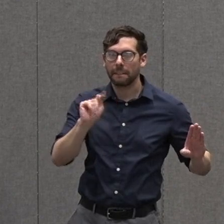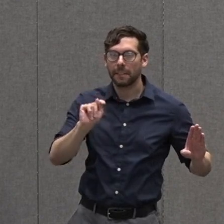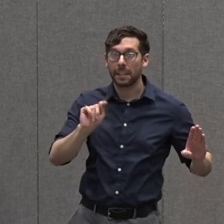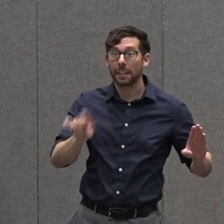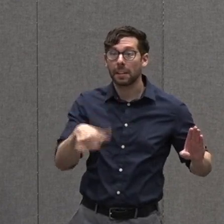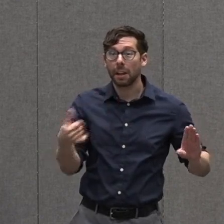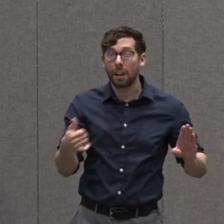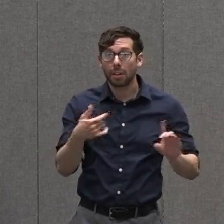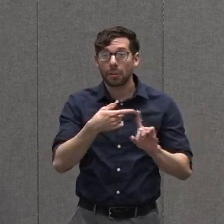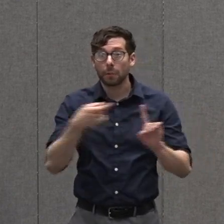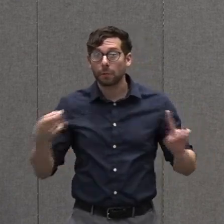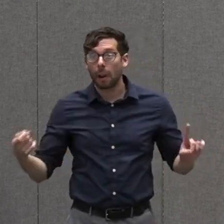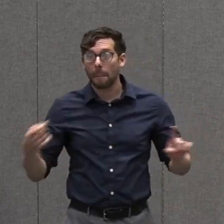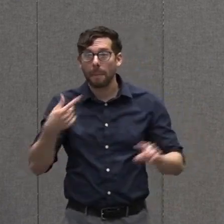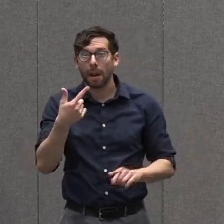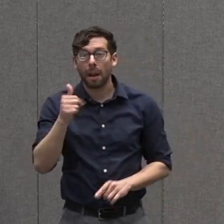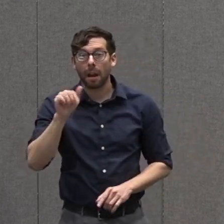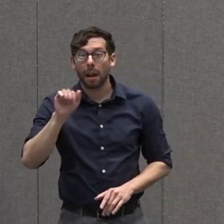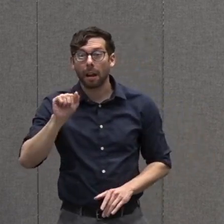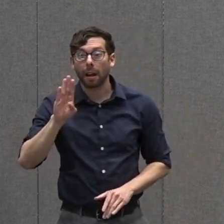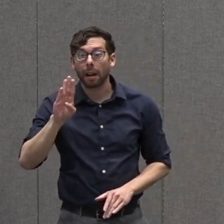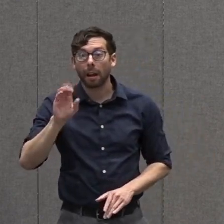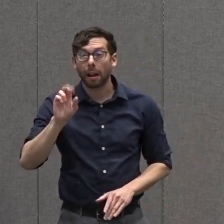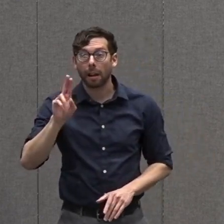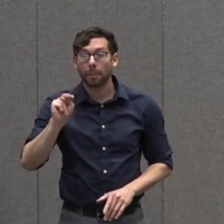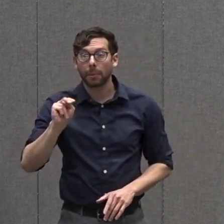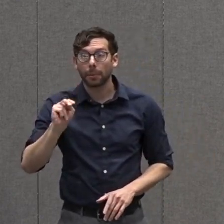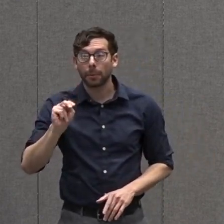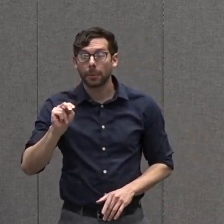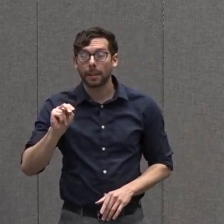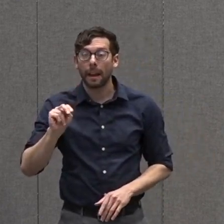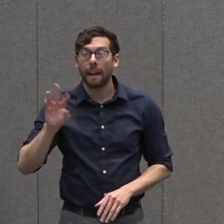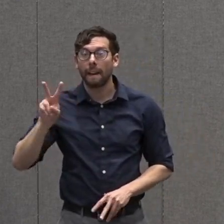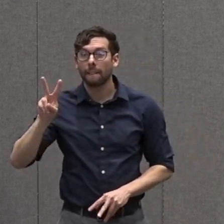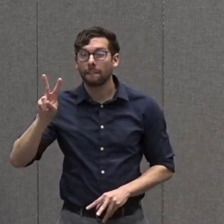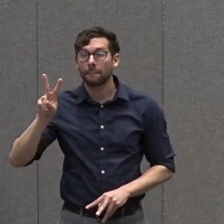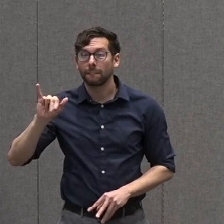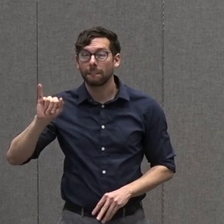and it's infamous for the size of its fangs.